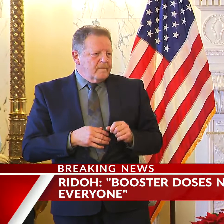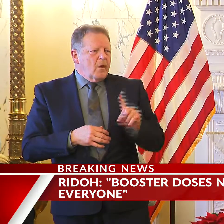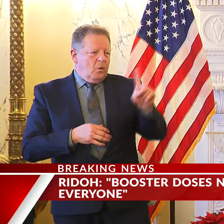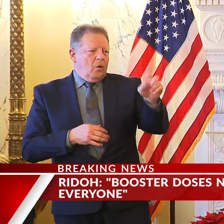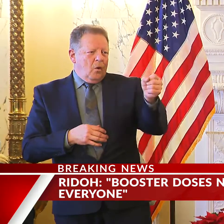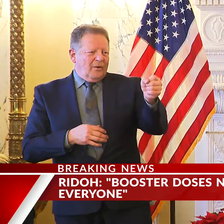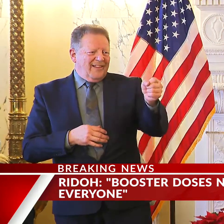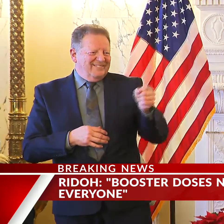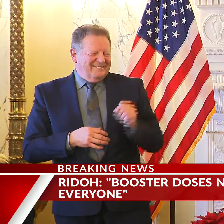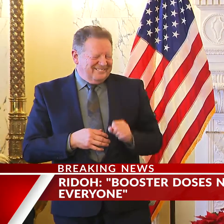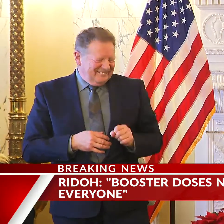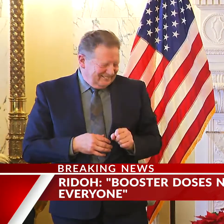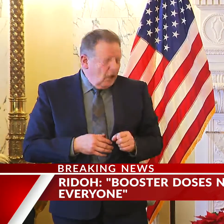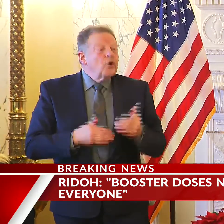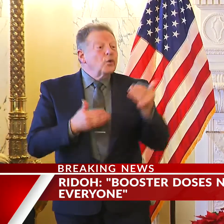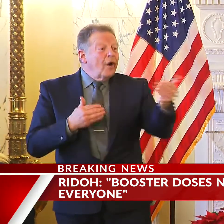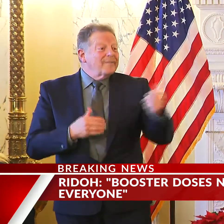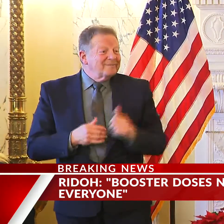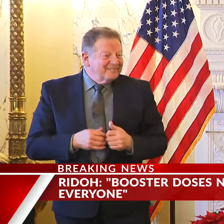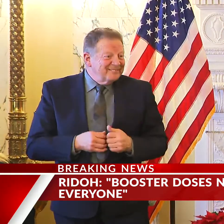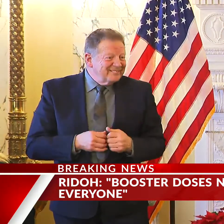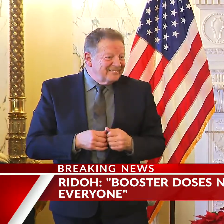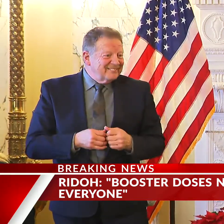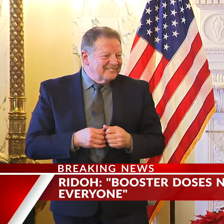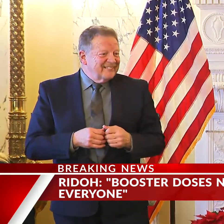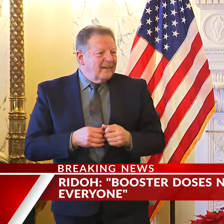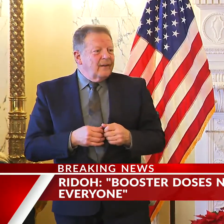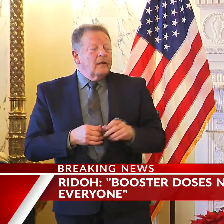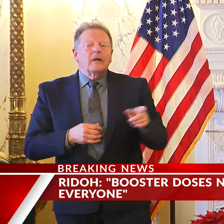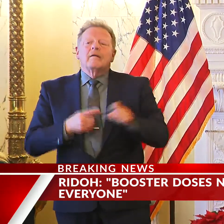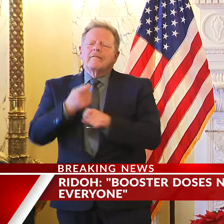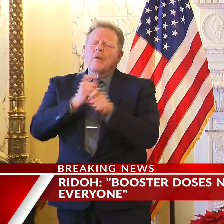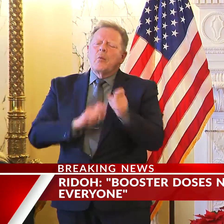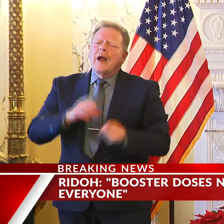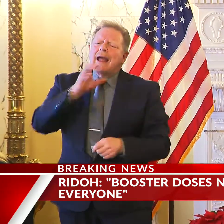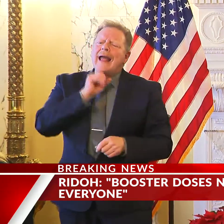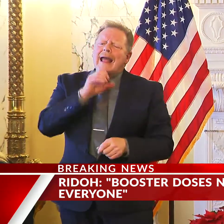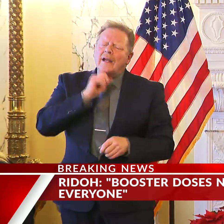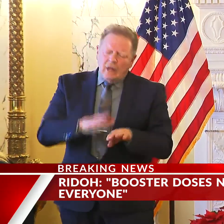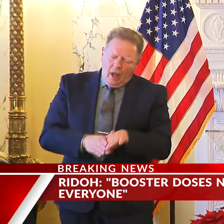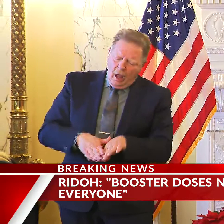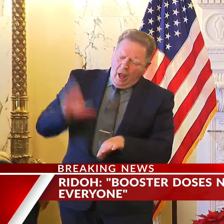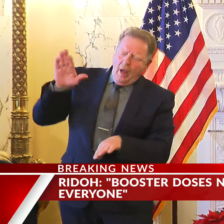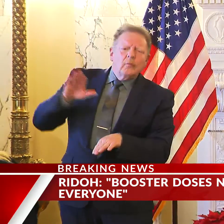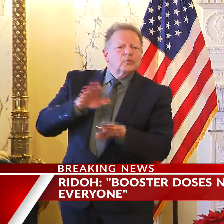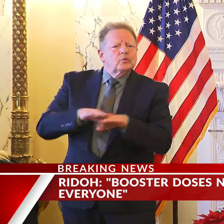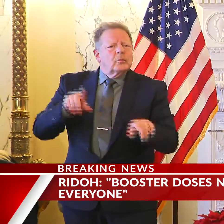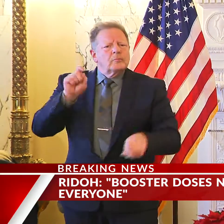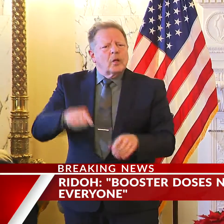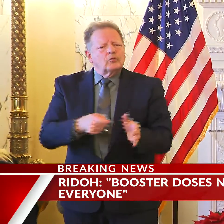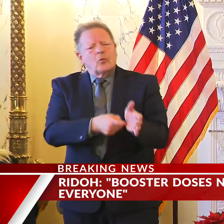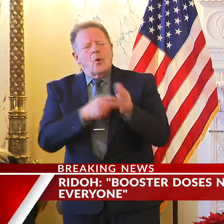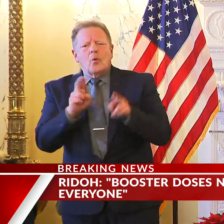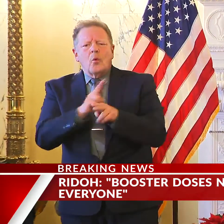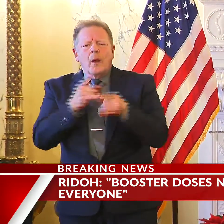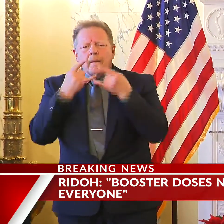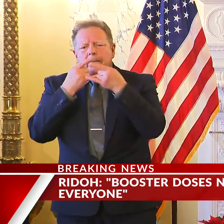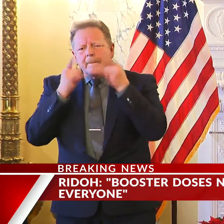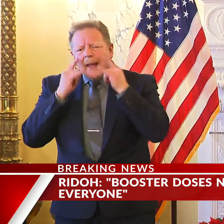OPEN IT UP FOR I GOVERNOR 2 SMALL ONES. ONE BIG NUMBER ONE ON